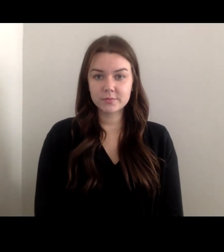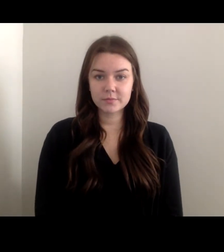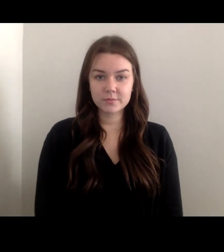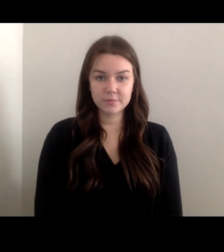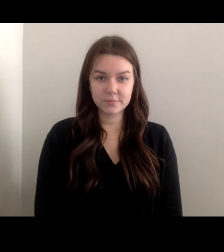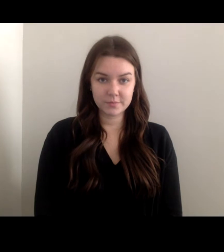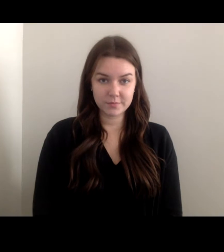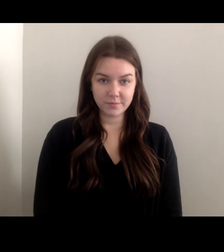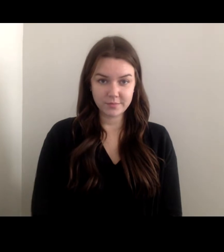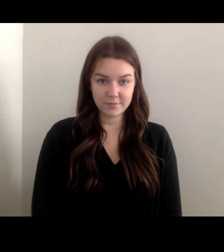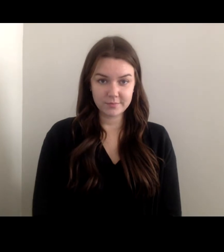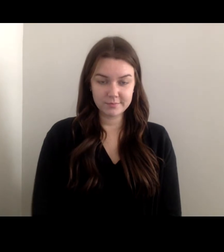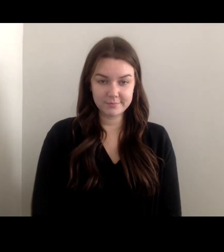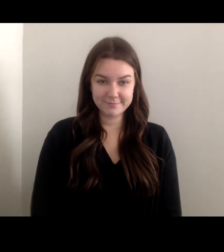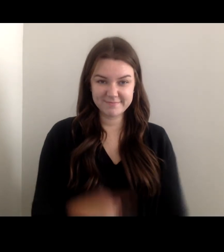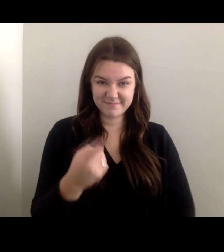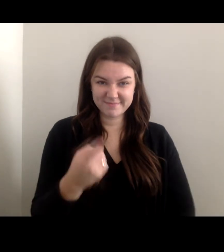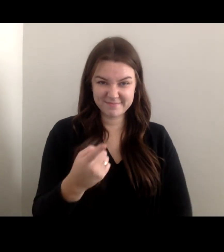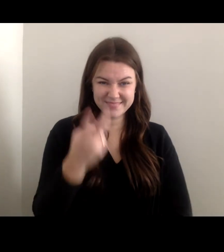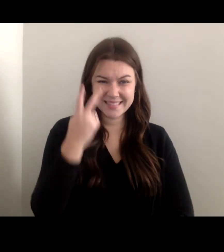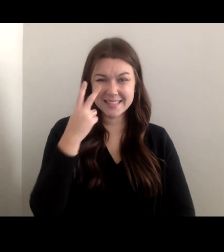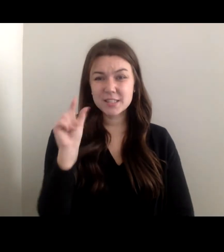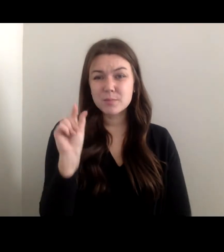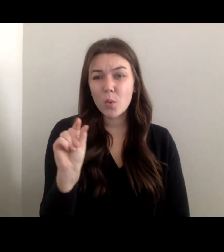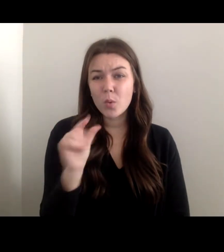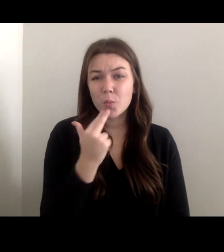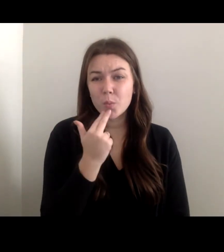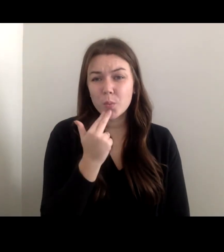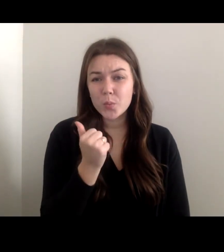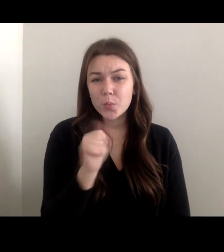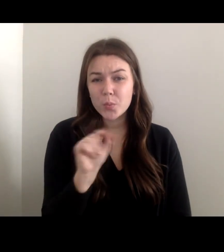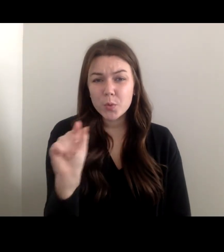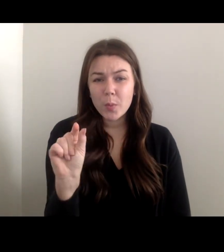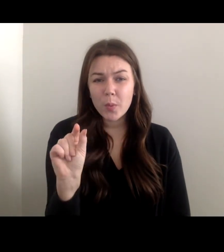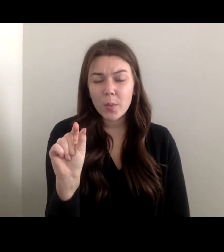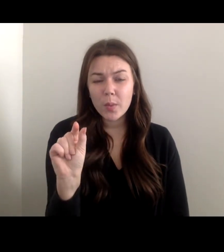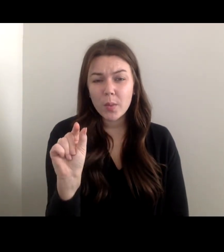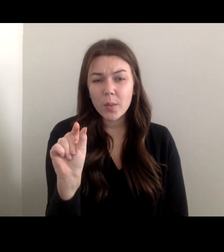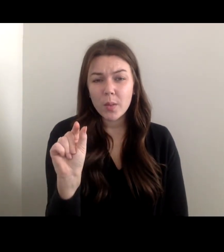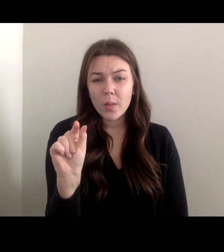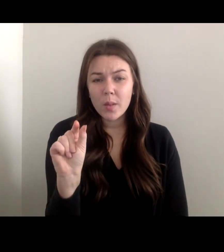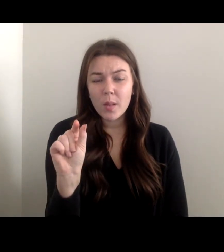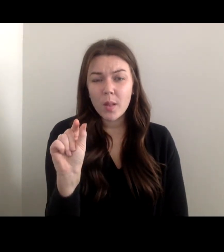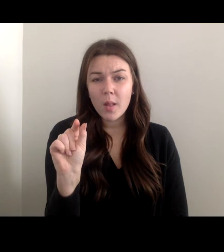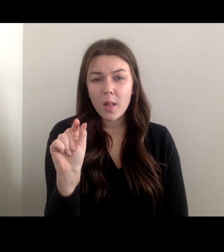This guy, you can see how small he is. He's just on the little tip of my finger there.